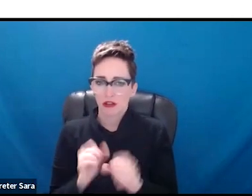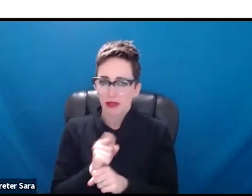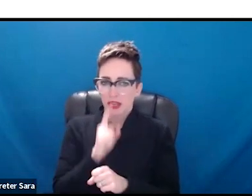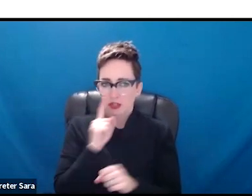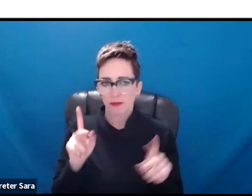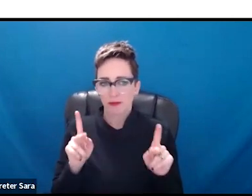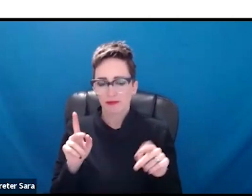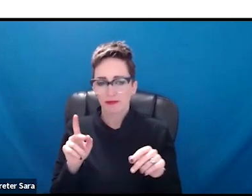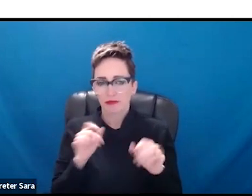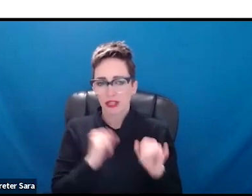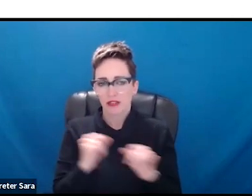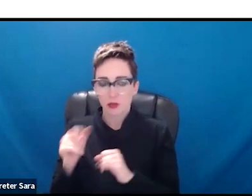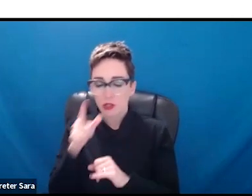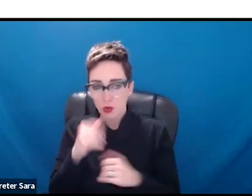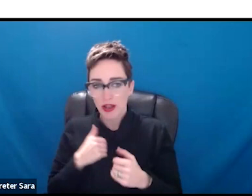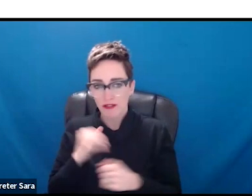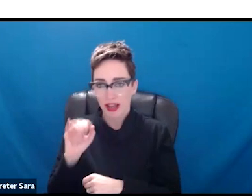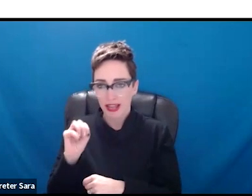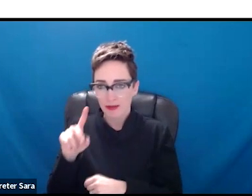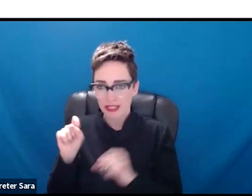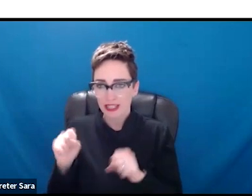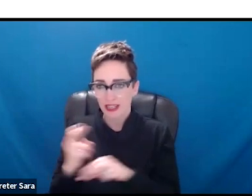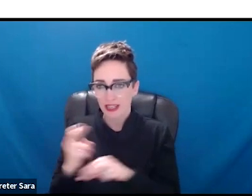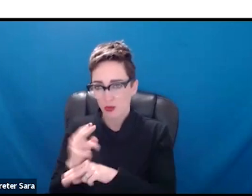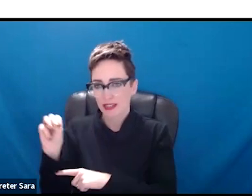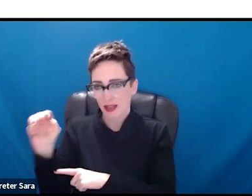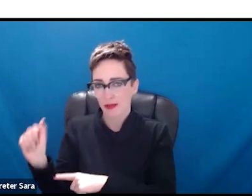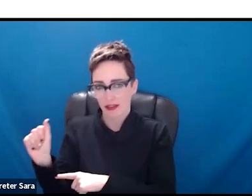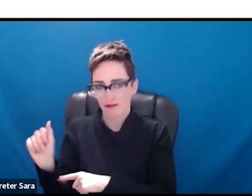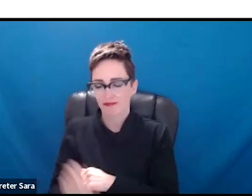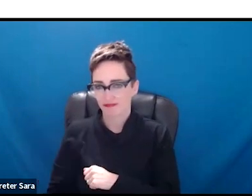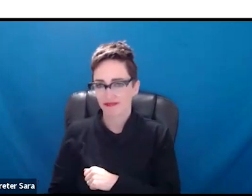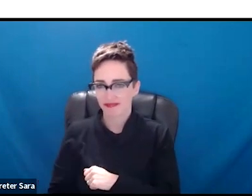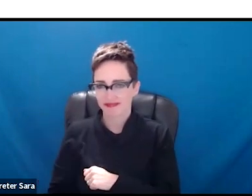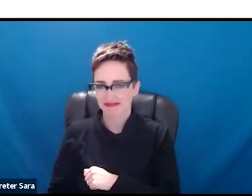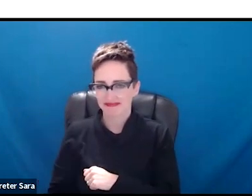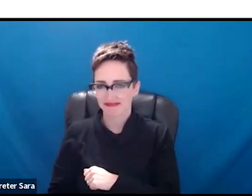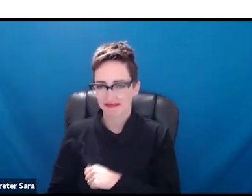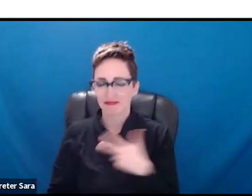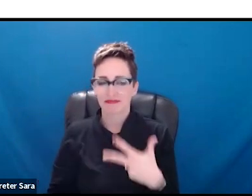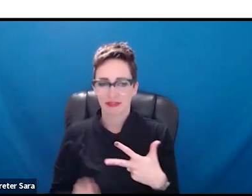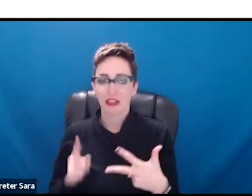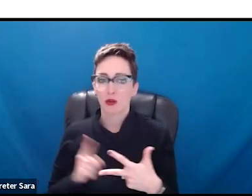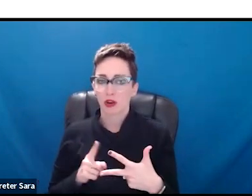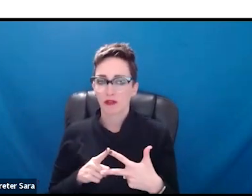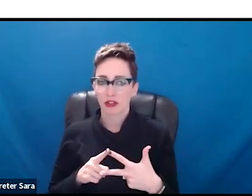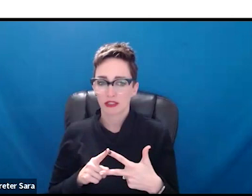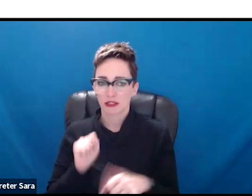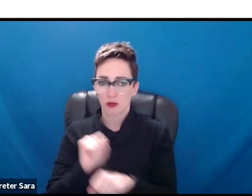IMD still are able to use their Medicaid. Workforce. We know retention and recruitment efforts are going on in all states.